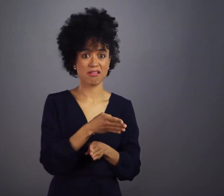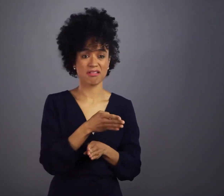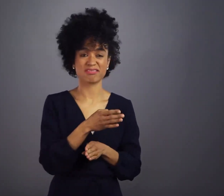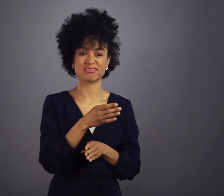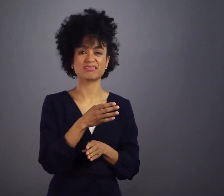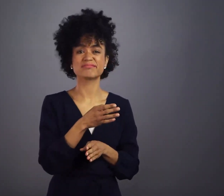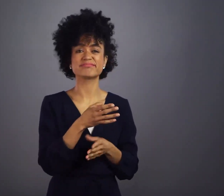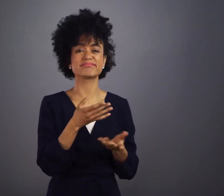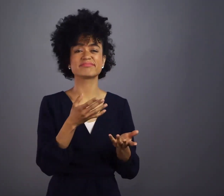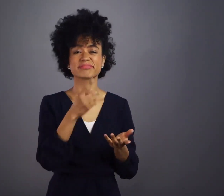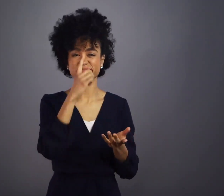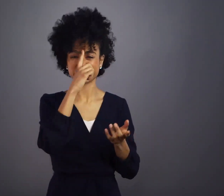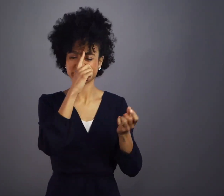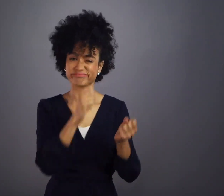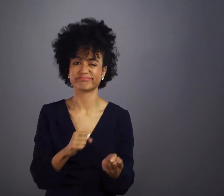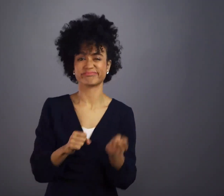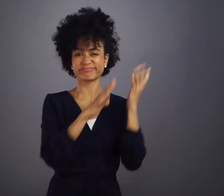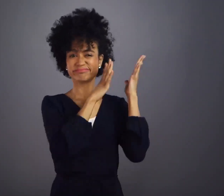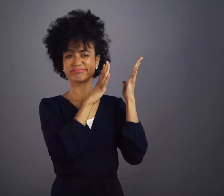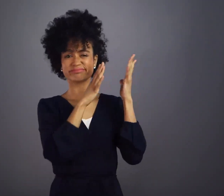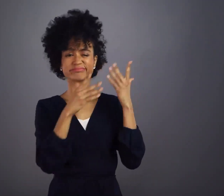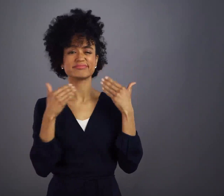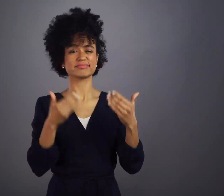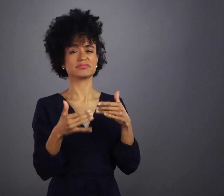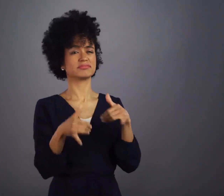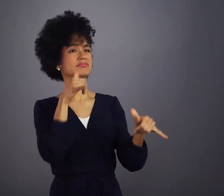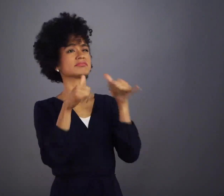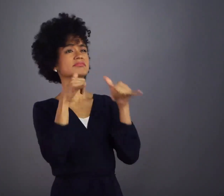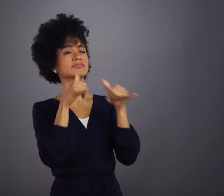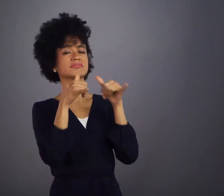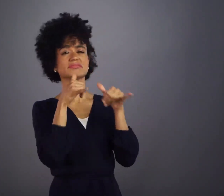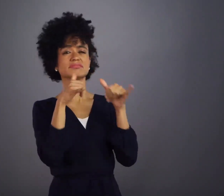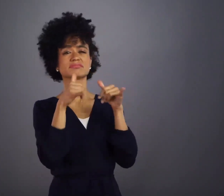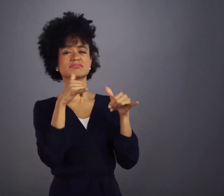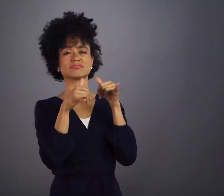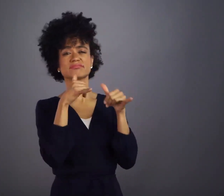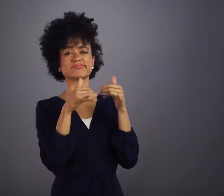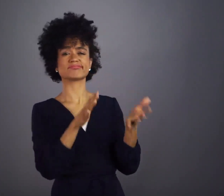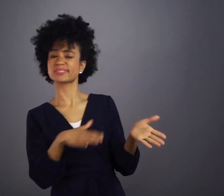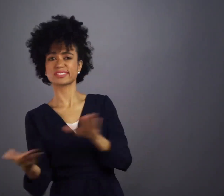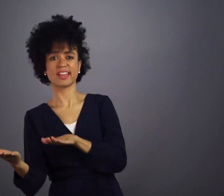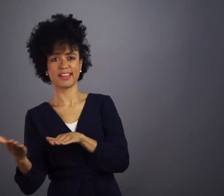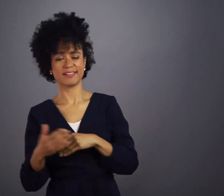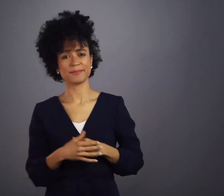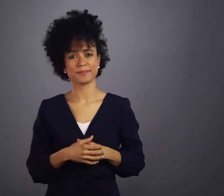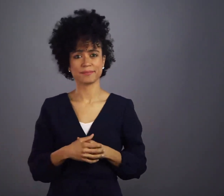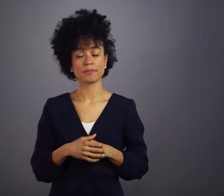One was to go on to the bitter end, blotting out the consciousness of our intolerable situation